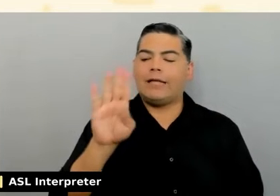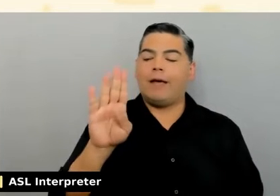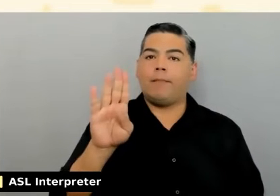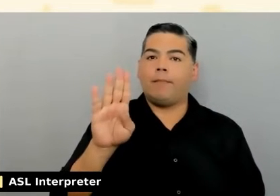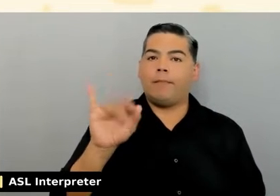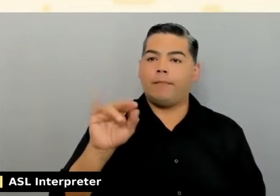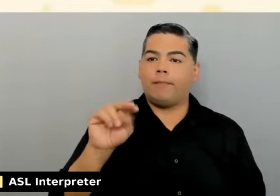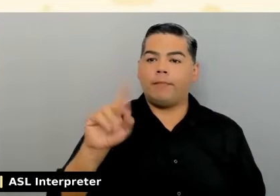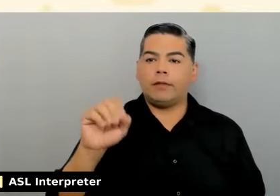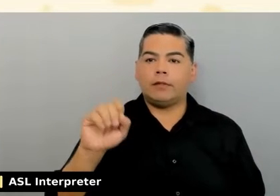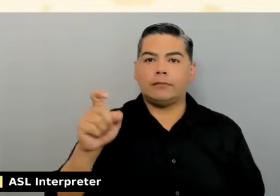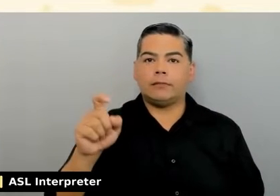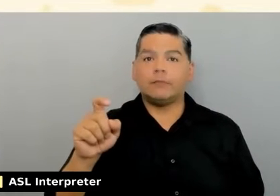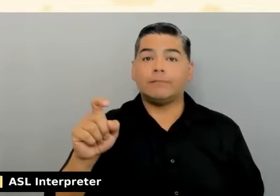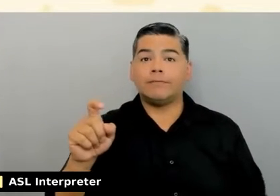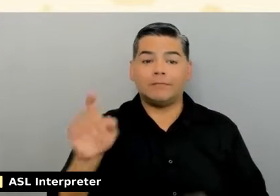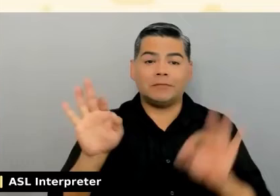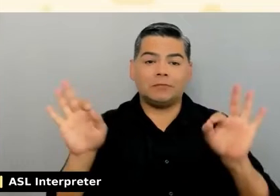It is important when we create a button